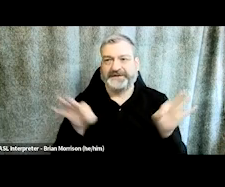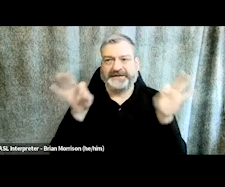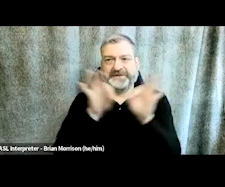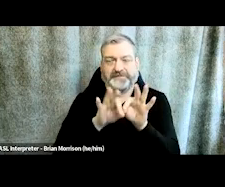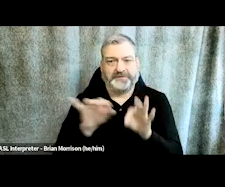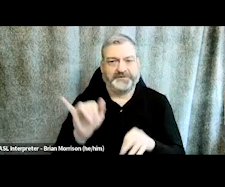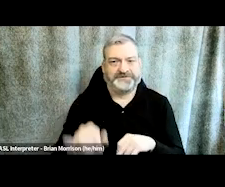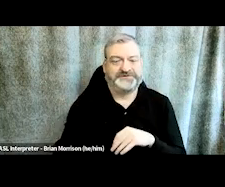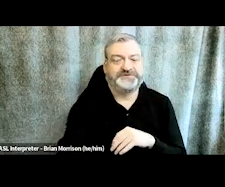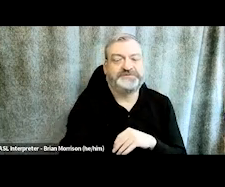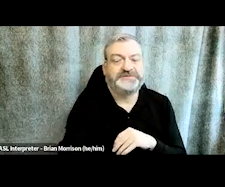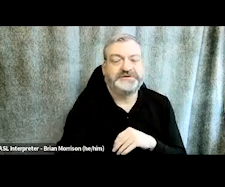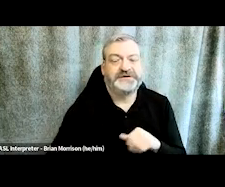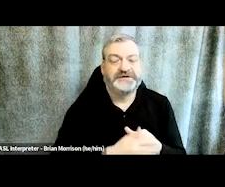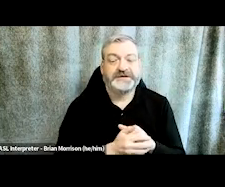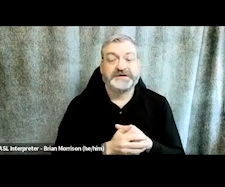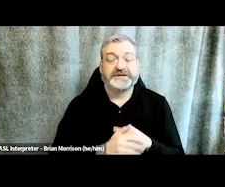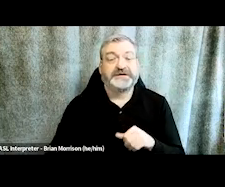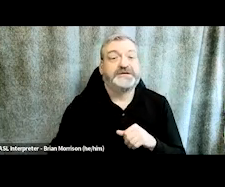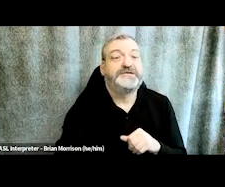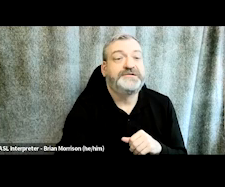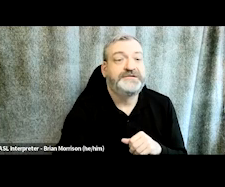I started with board members, I started with funders,